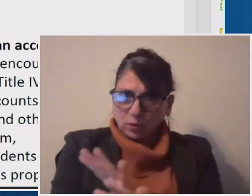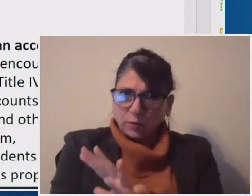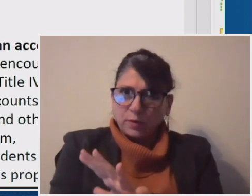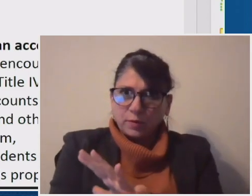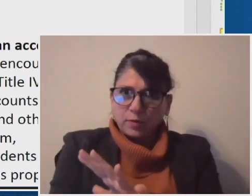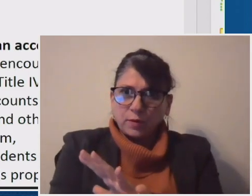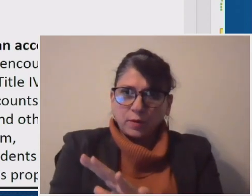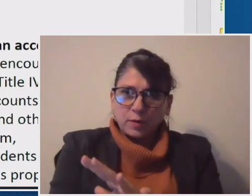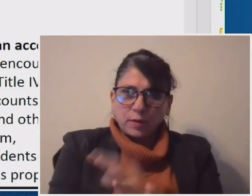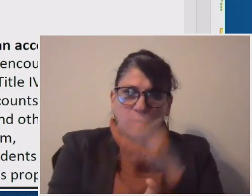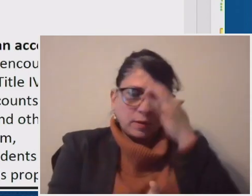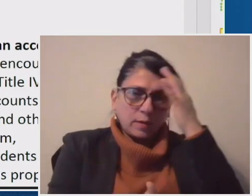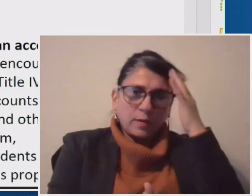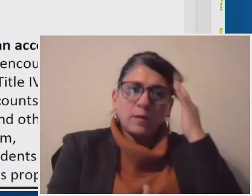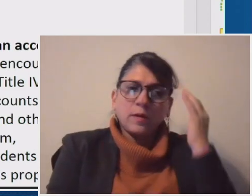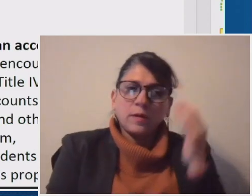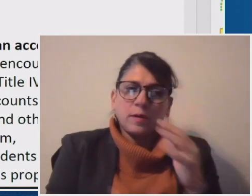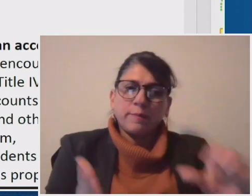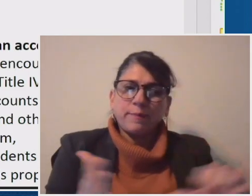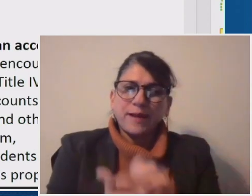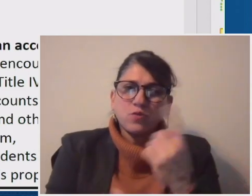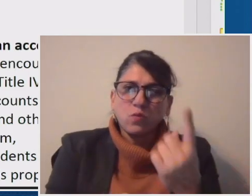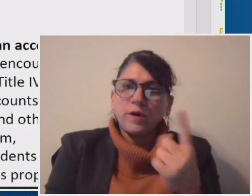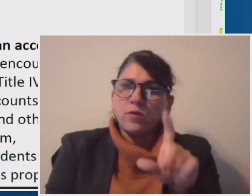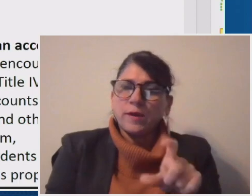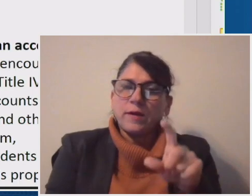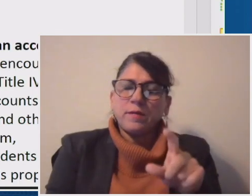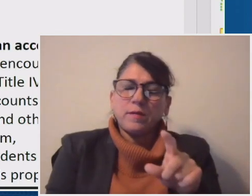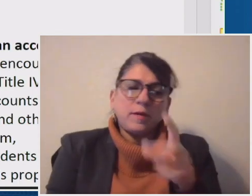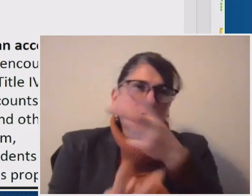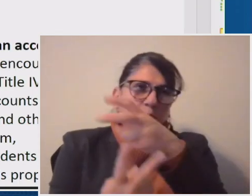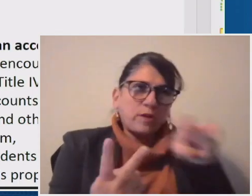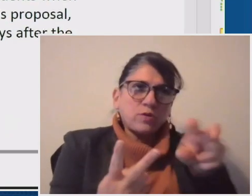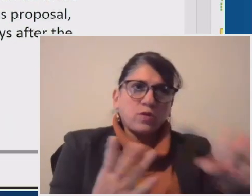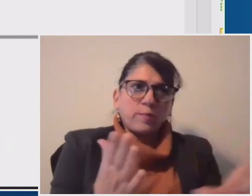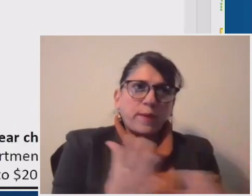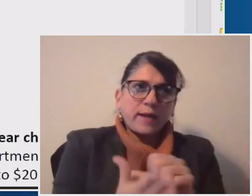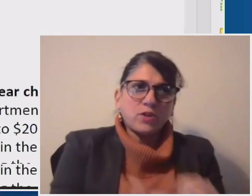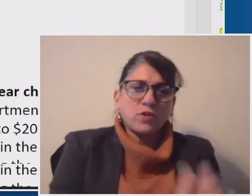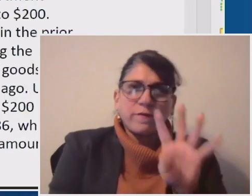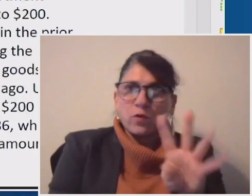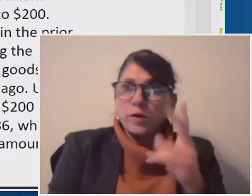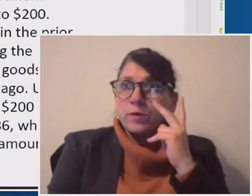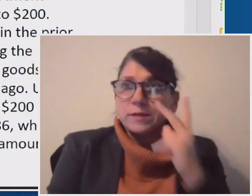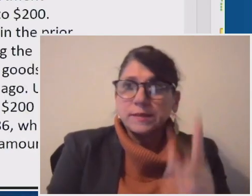can go over to page four where you will see the actual regulation itself in